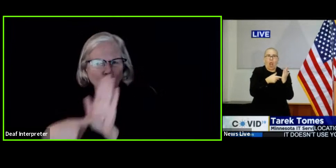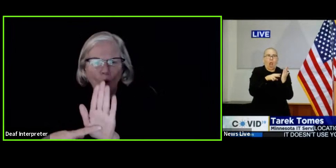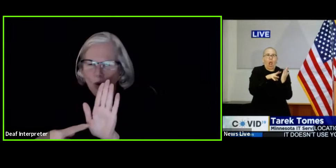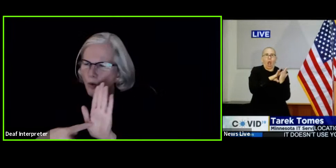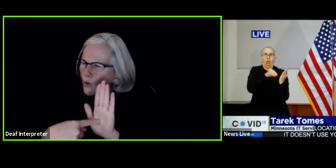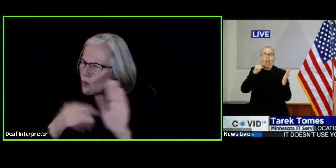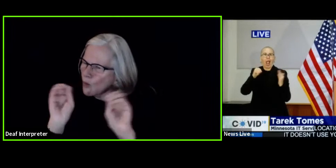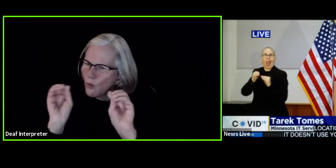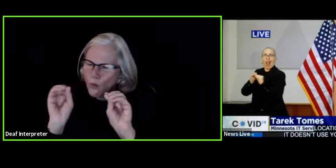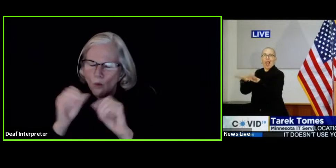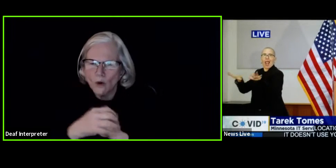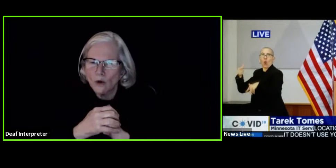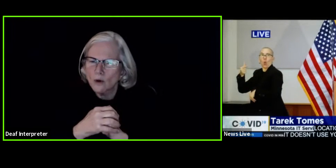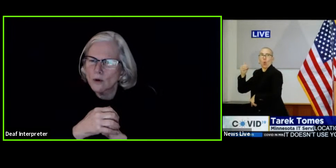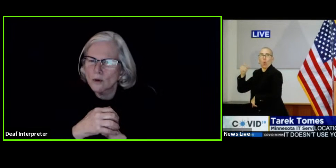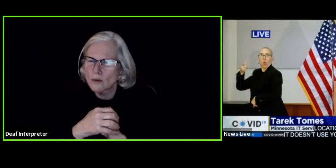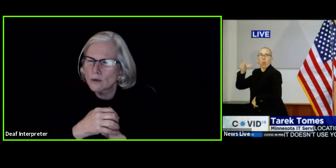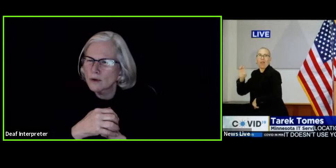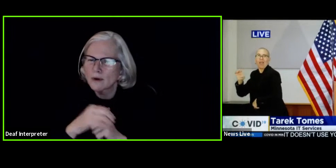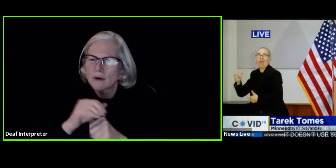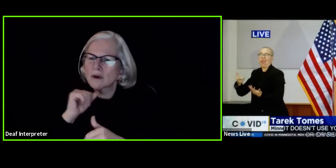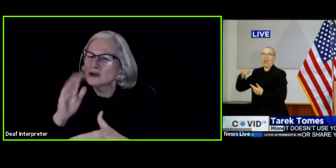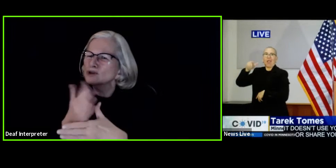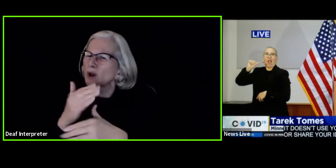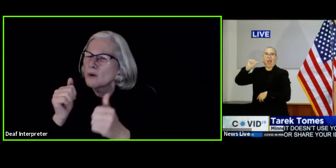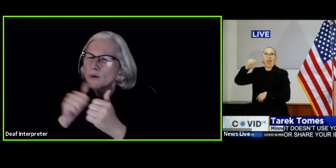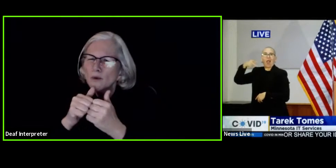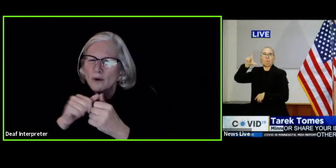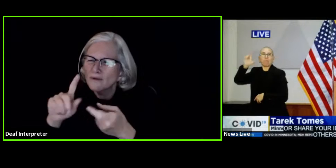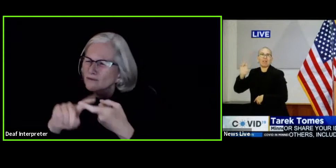TIME DOES IT ASK YOU FOR ANY IDENTIFYING INFORMATION.